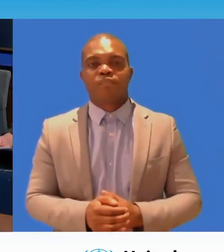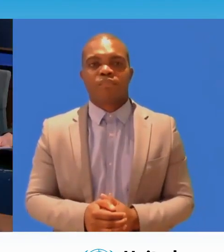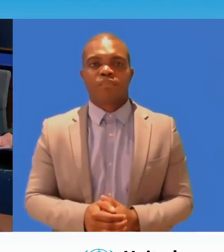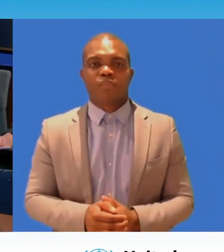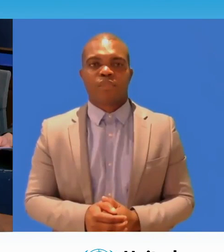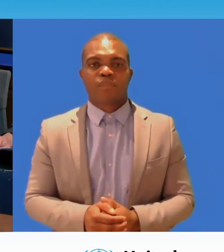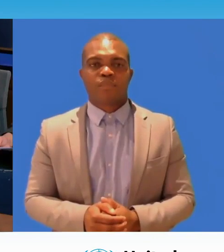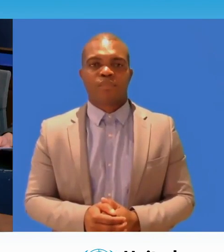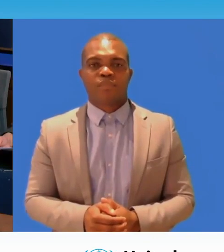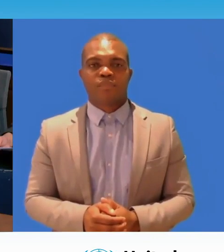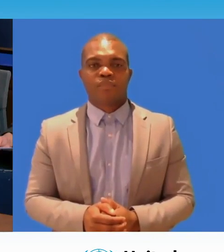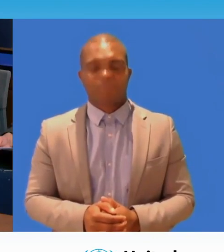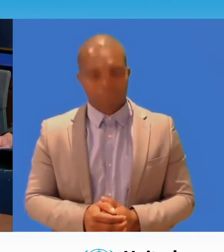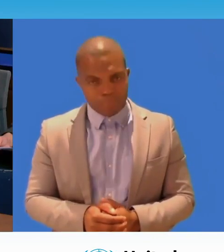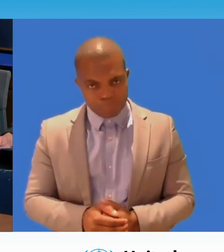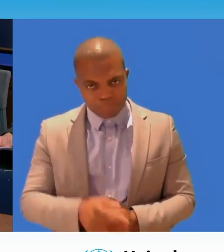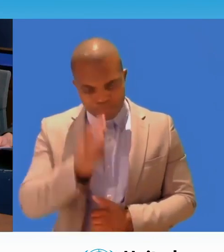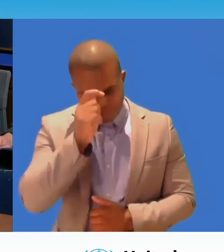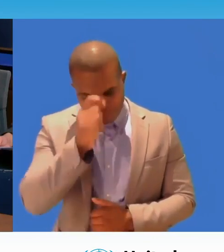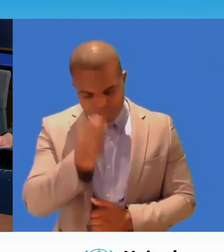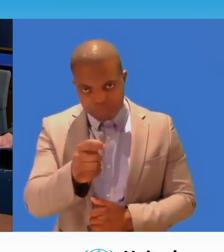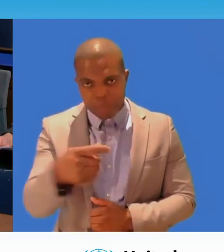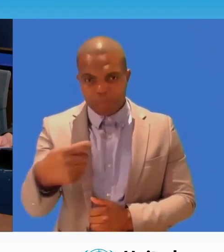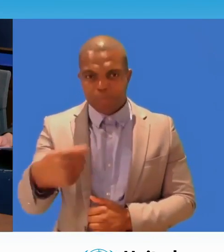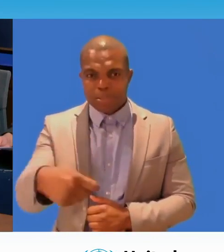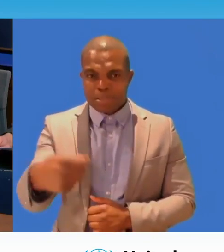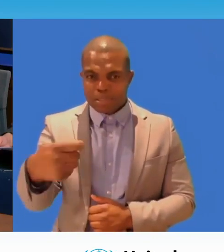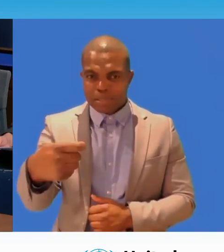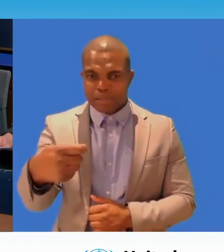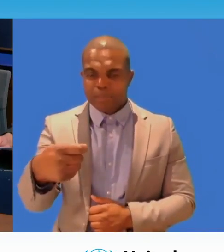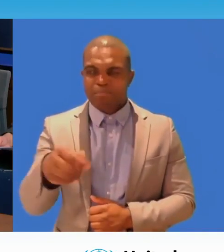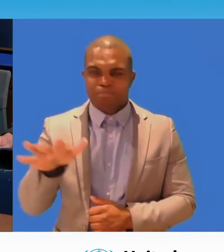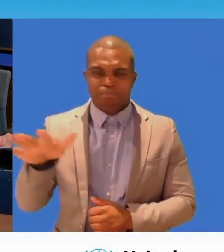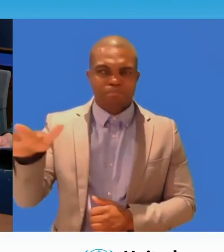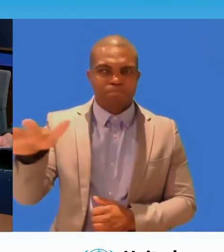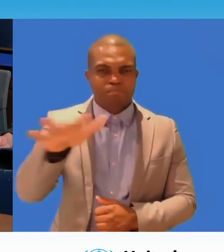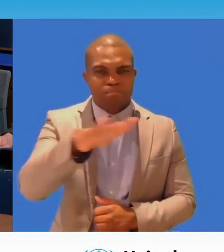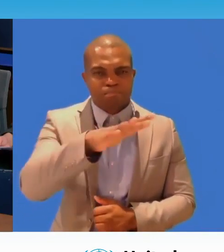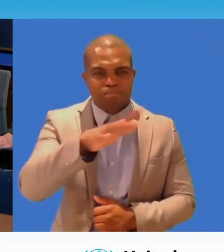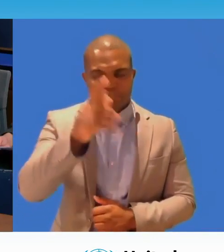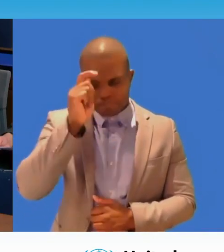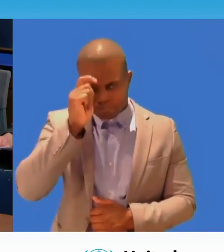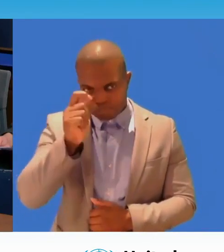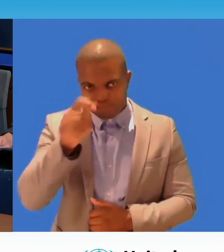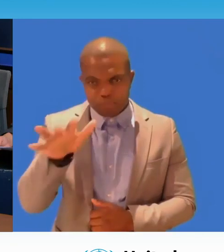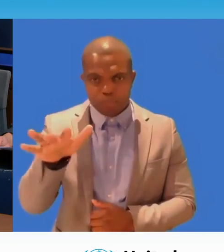the bureau and the Secretariat for making this session possible Japan continues to attach great